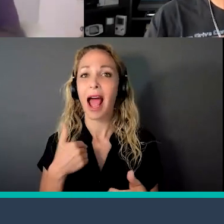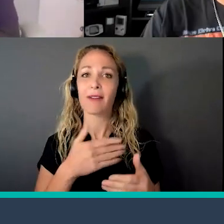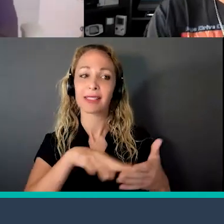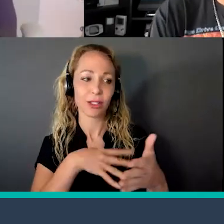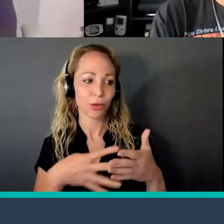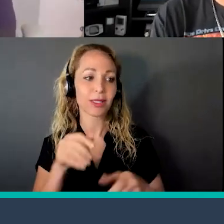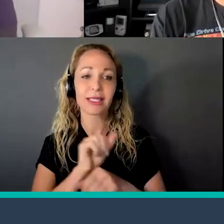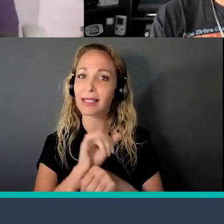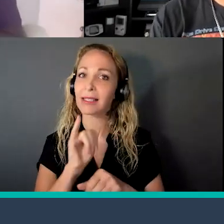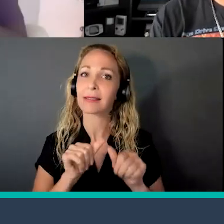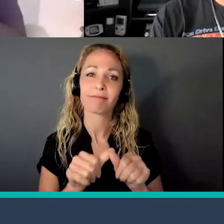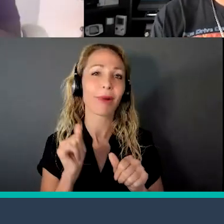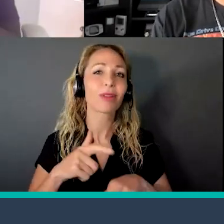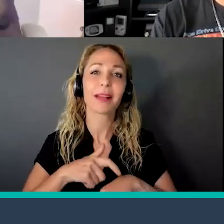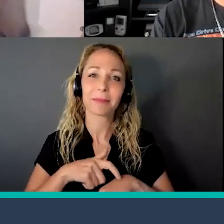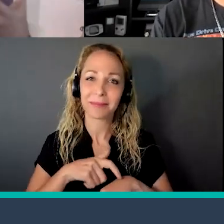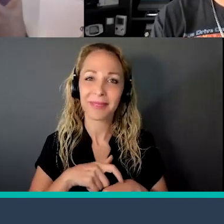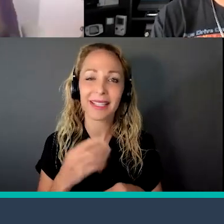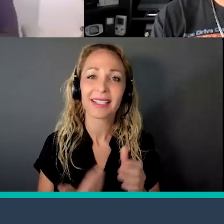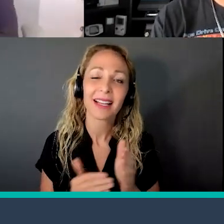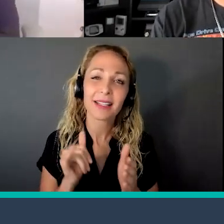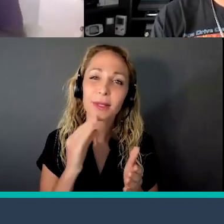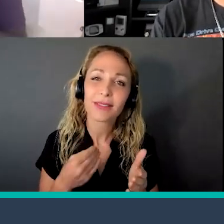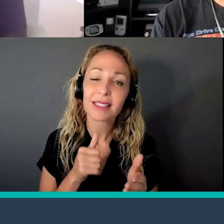AND NOT NECESSARILY REAL TIME BUT NOT TOO FAR OFF IN THE PAST.